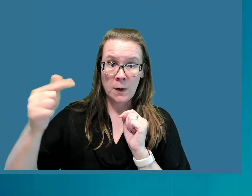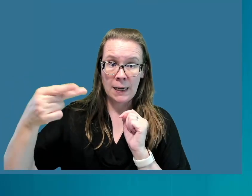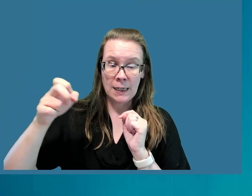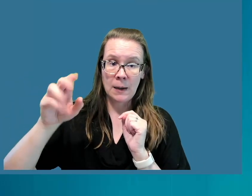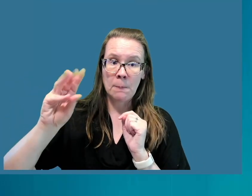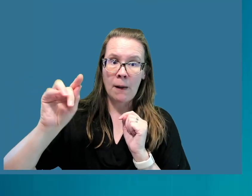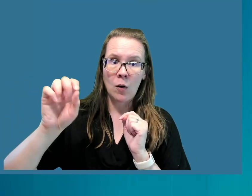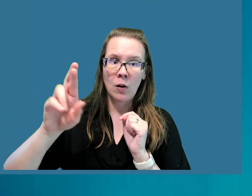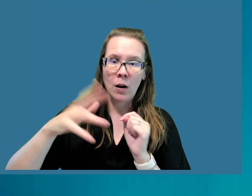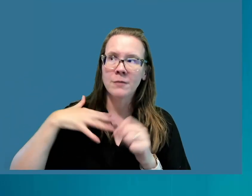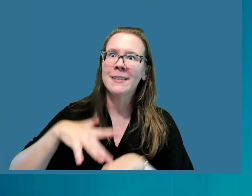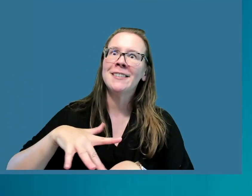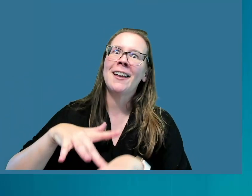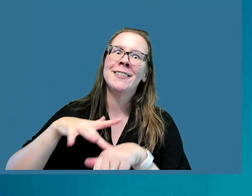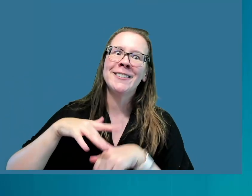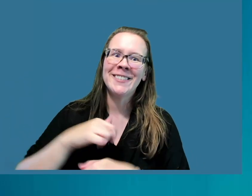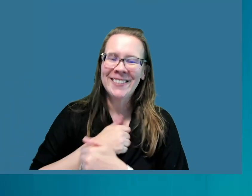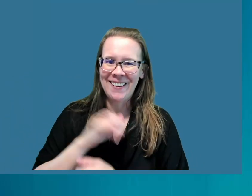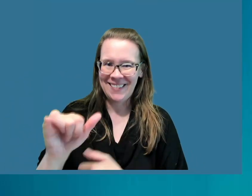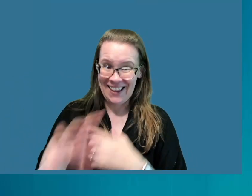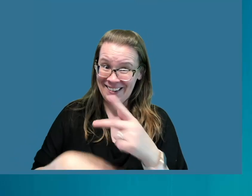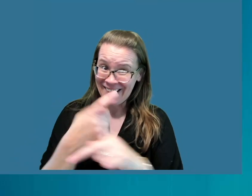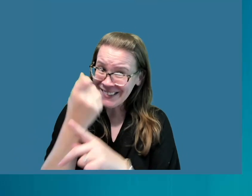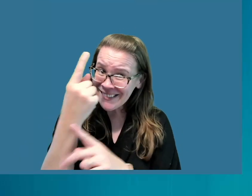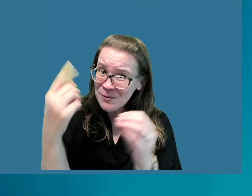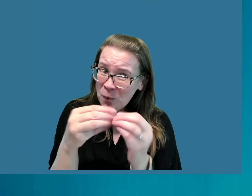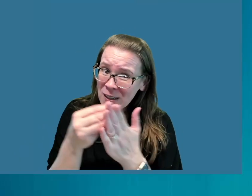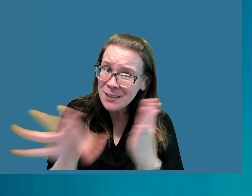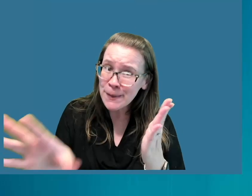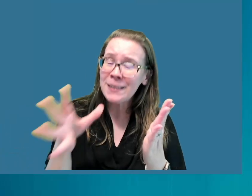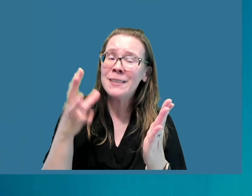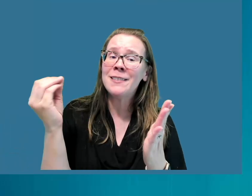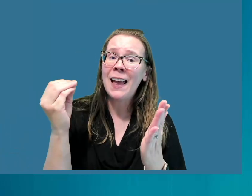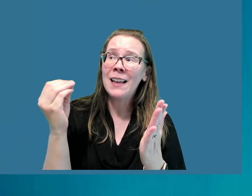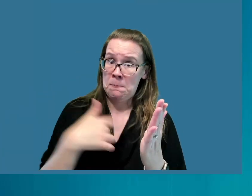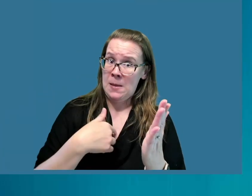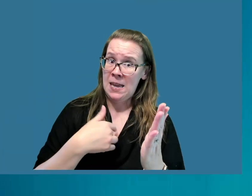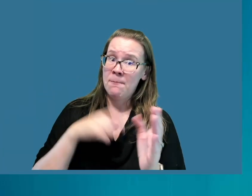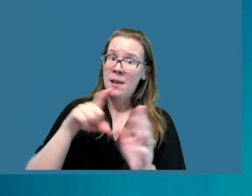Genie's Dream Premium Meringue Powder. And I am obsessed with it. It is more expensive, and you